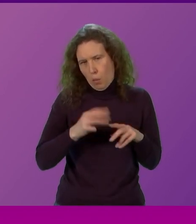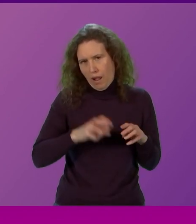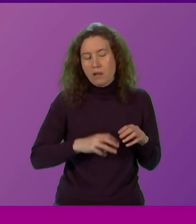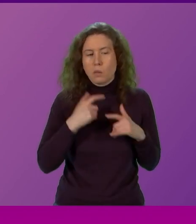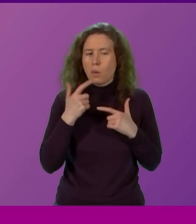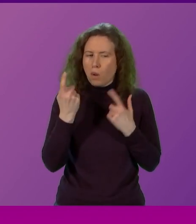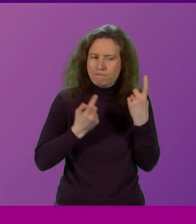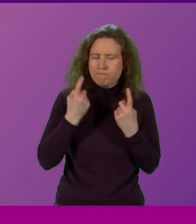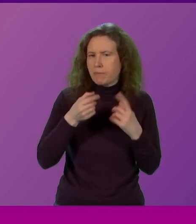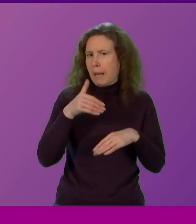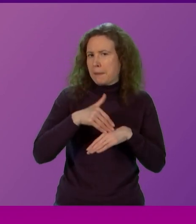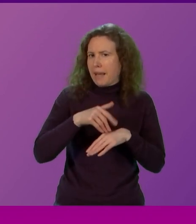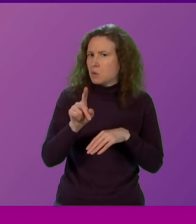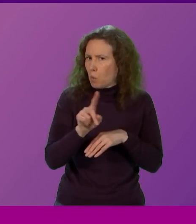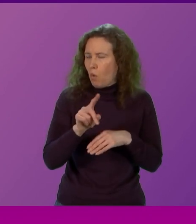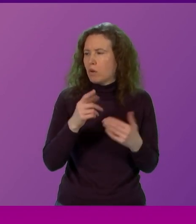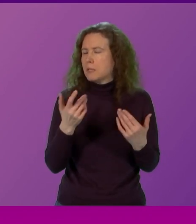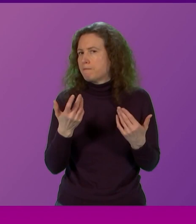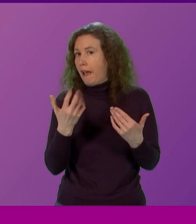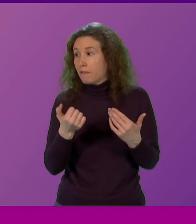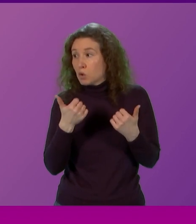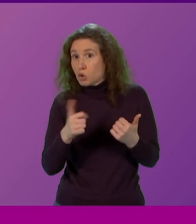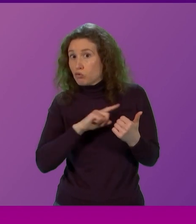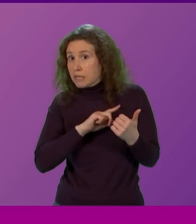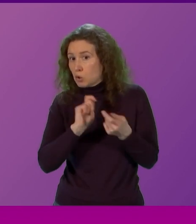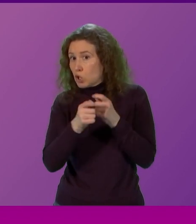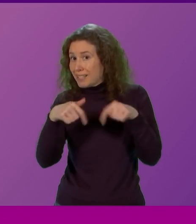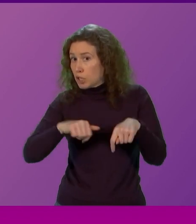the implications for Scotland and the case for change.